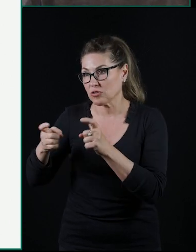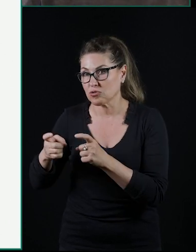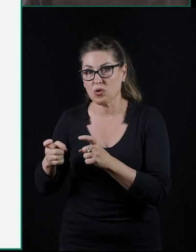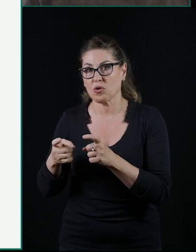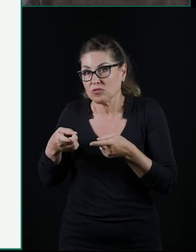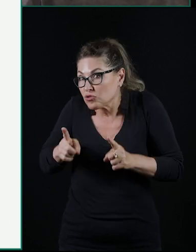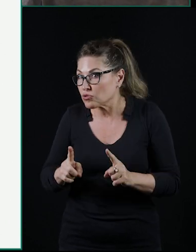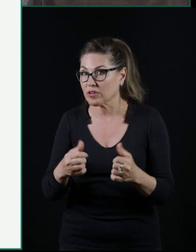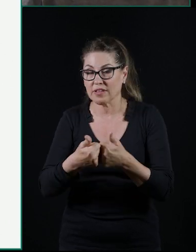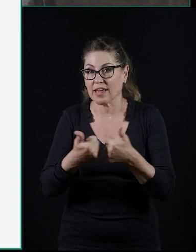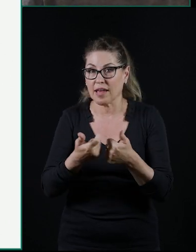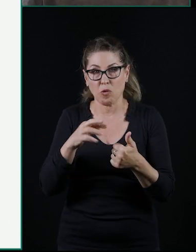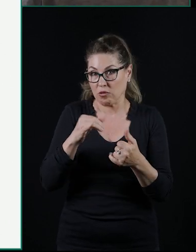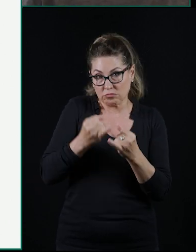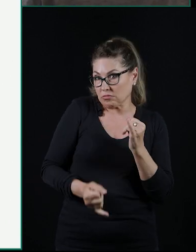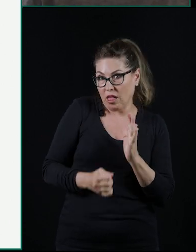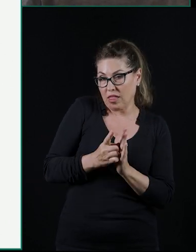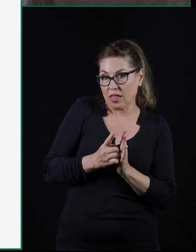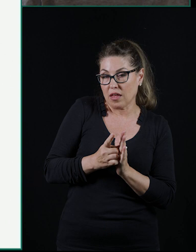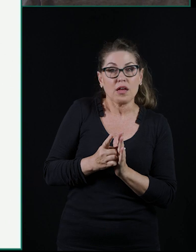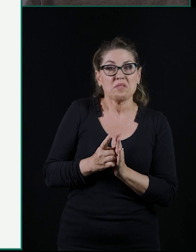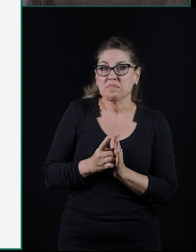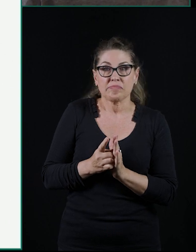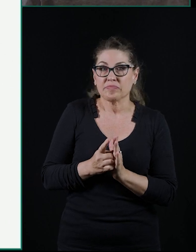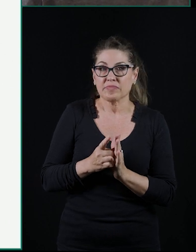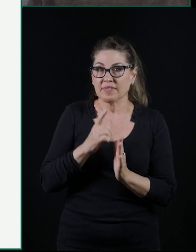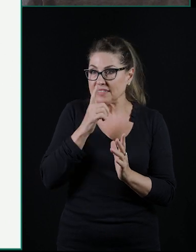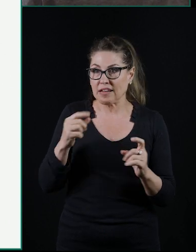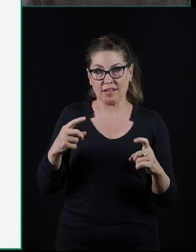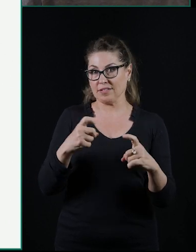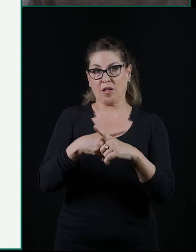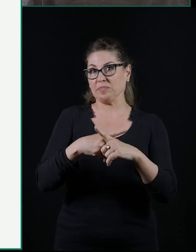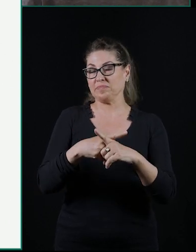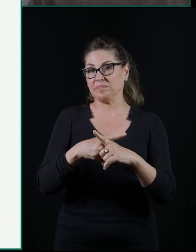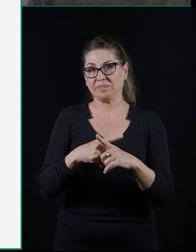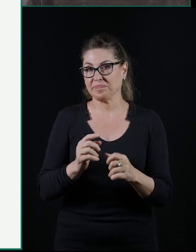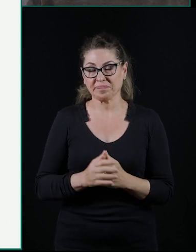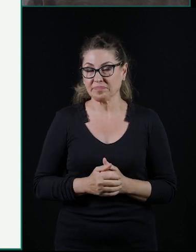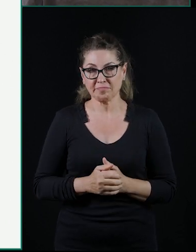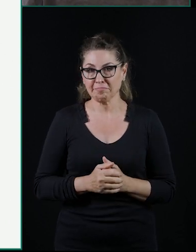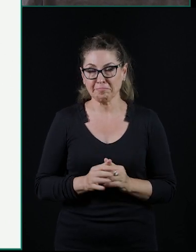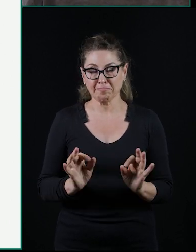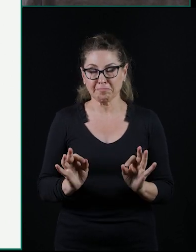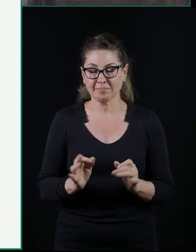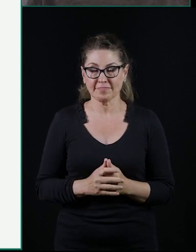during the game or on the fly, it's not a very heavy lift operation.